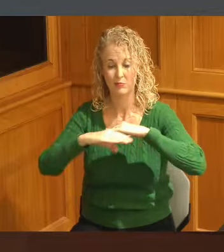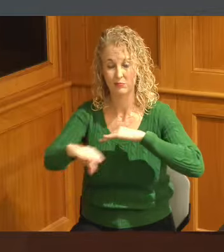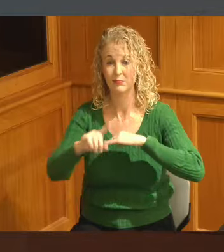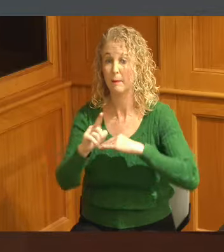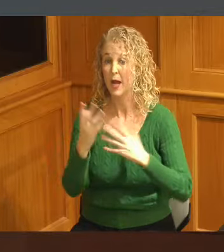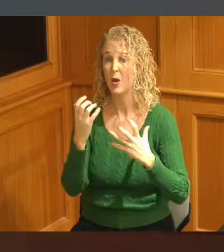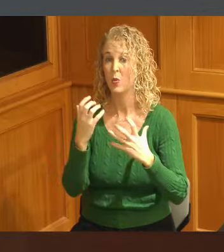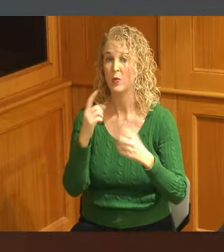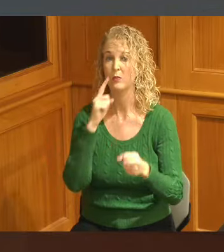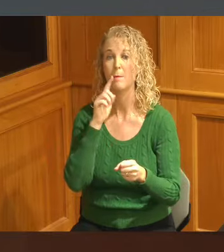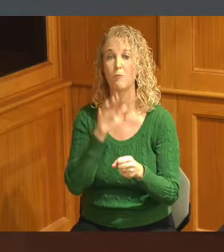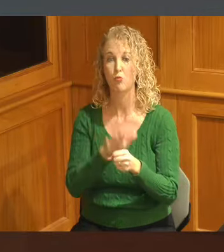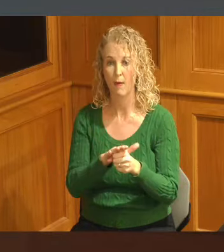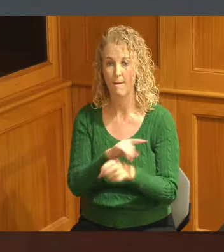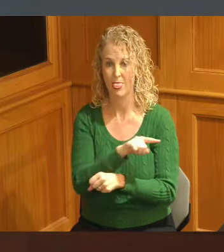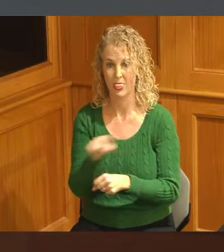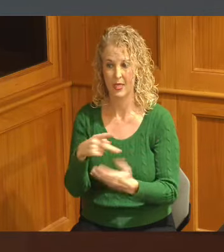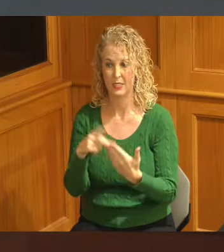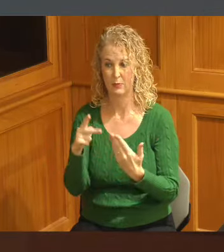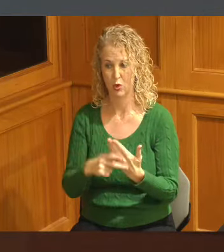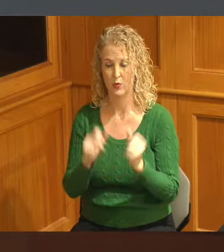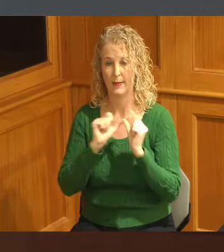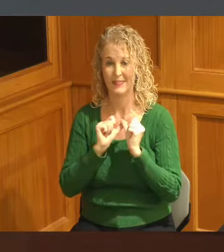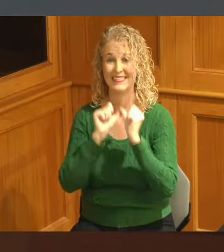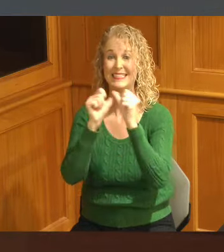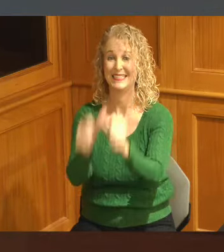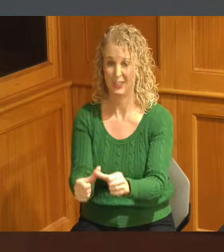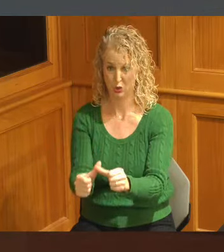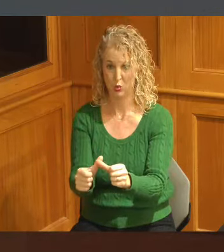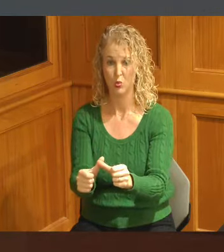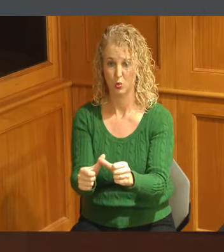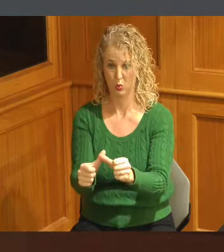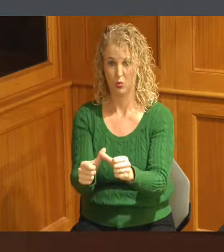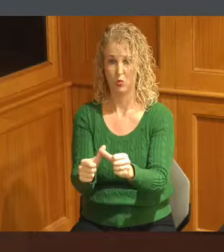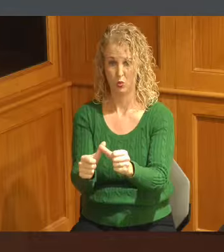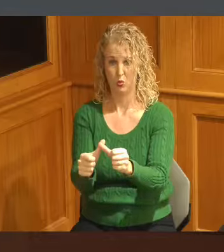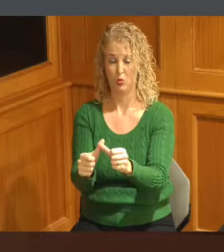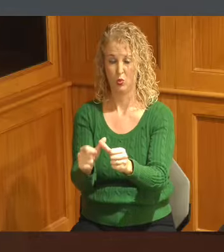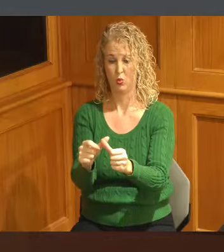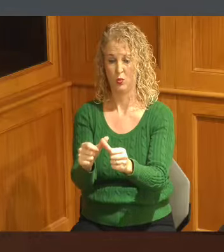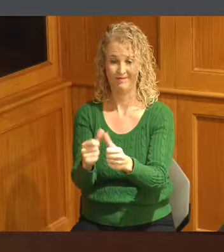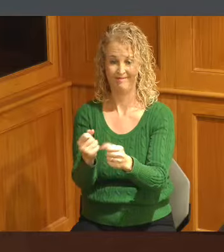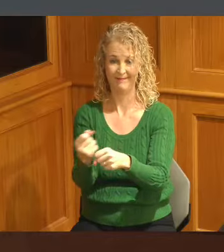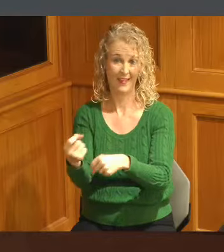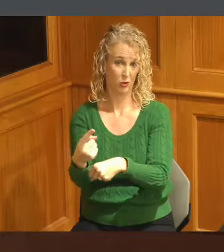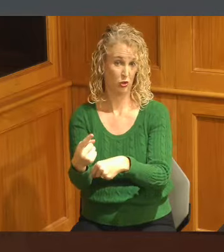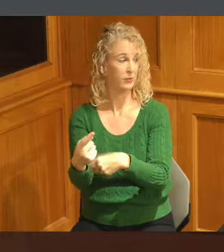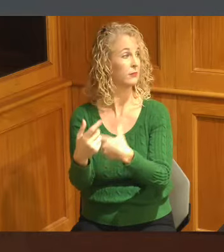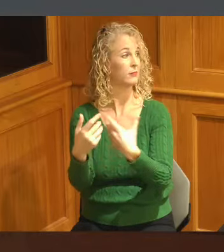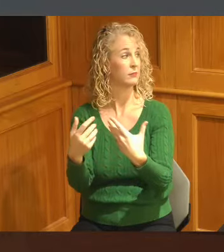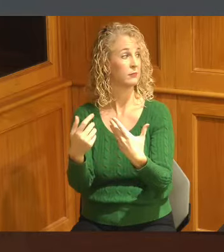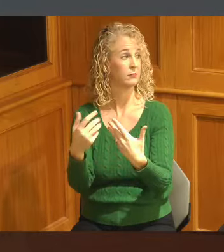that we continue these programs while we assess the revenue environment in 2026. these include